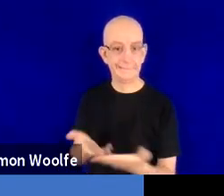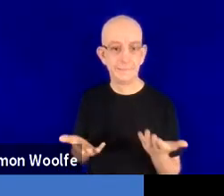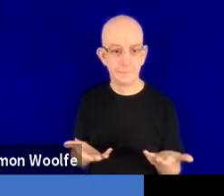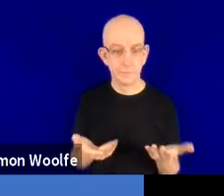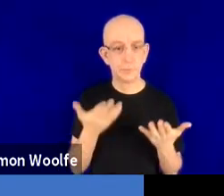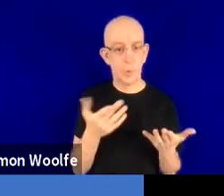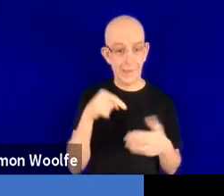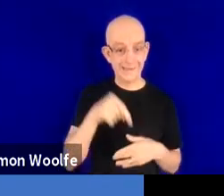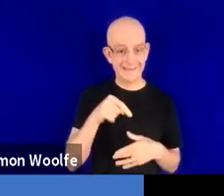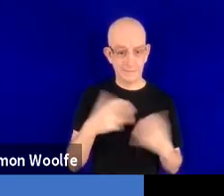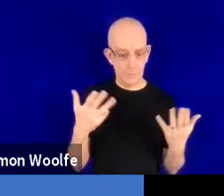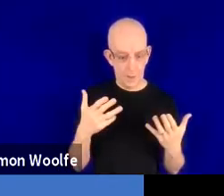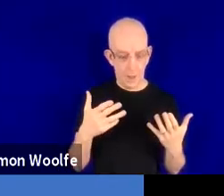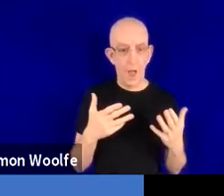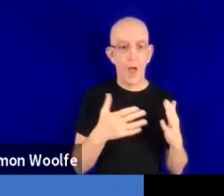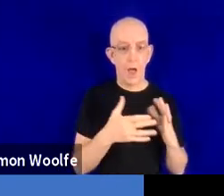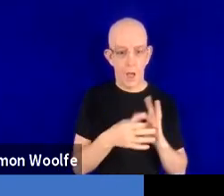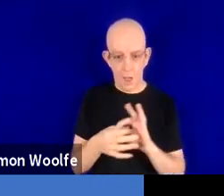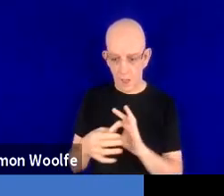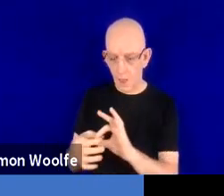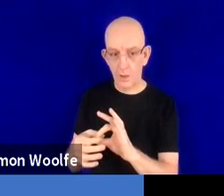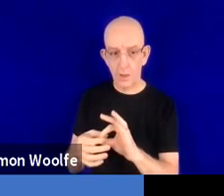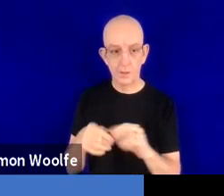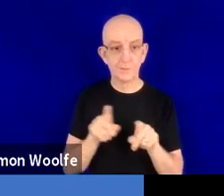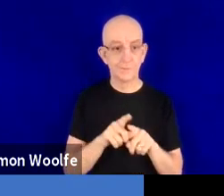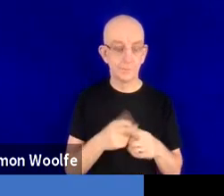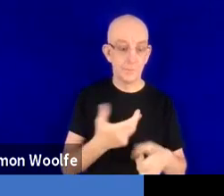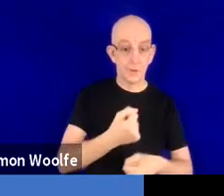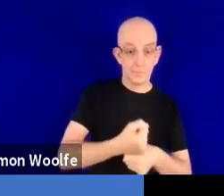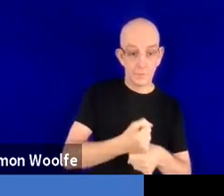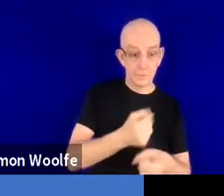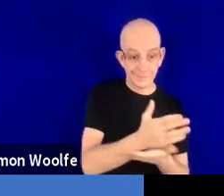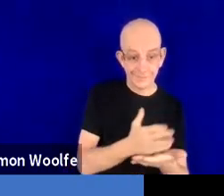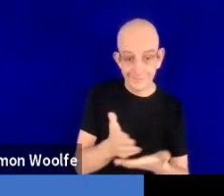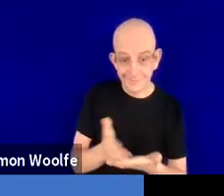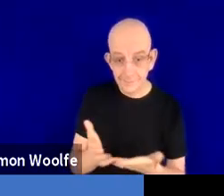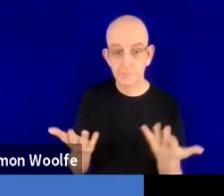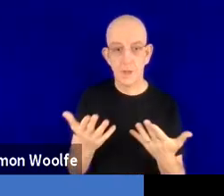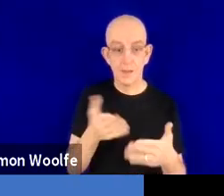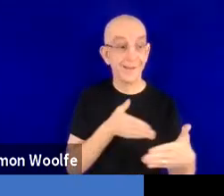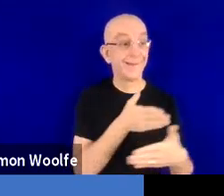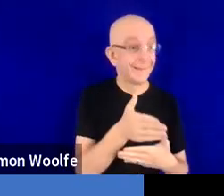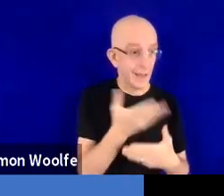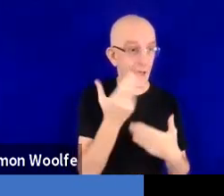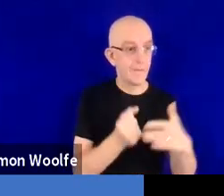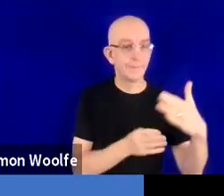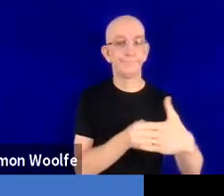But then a second layer is also that person with disabilities face other disability related costs